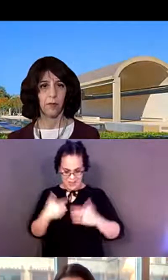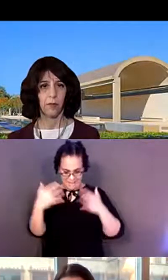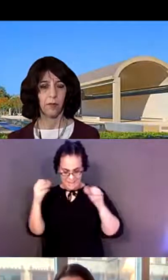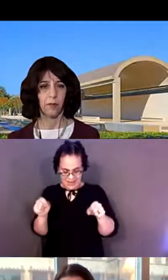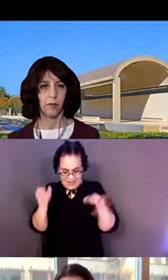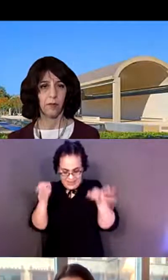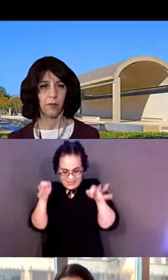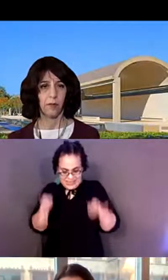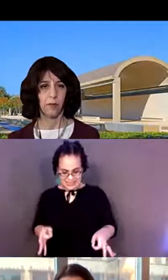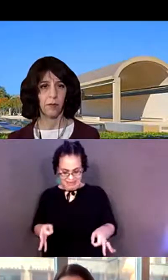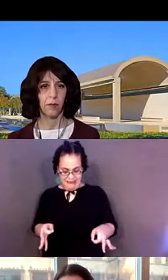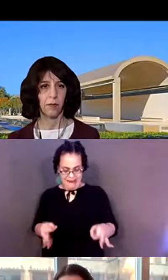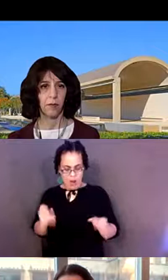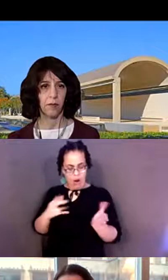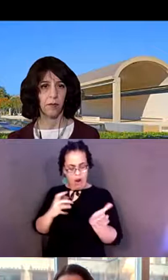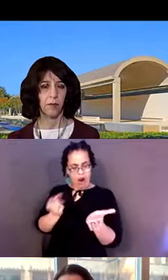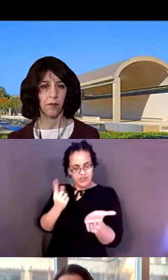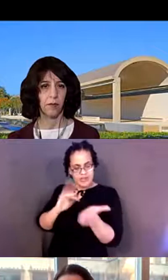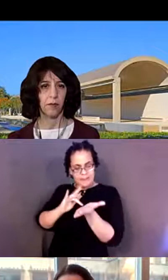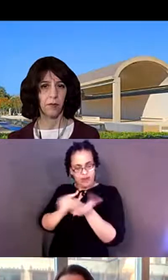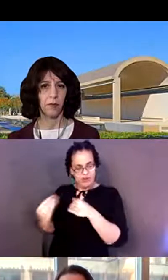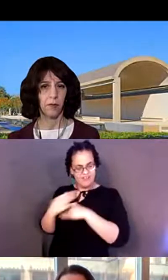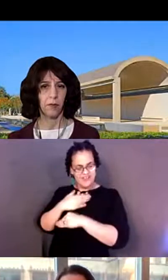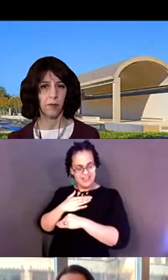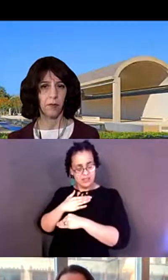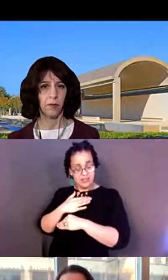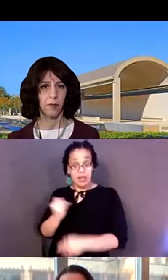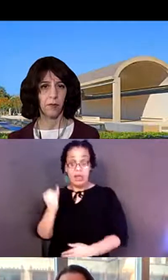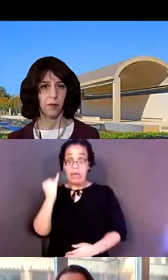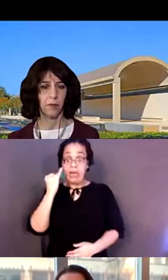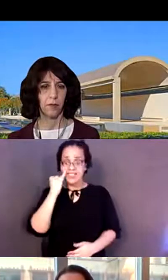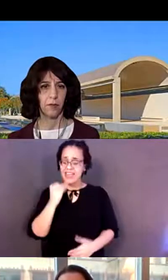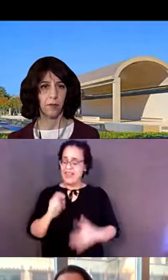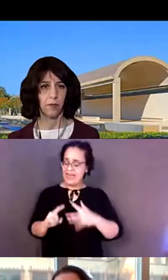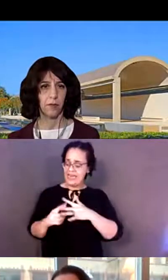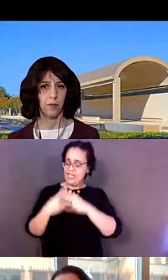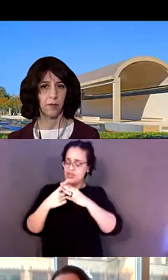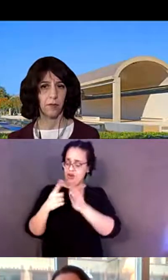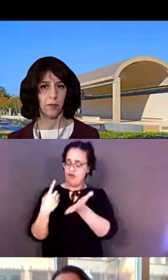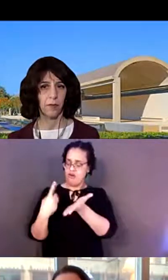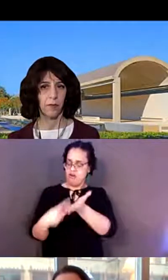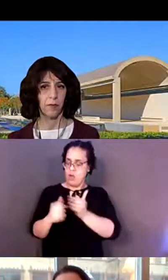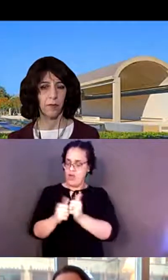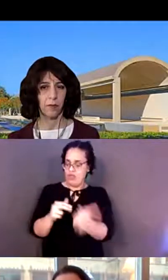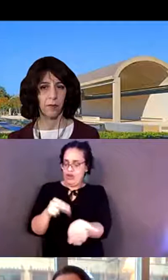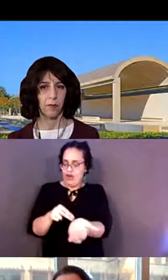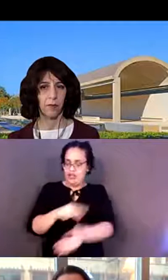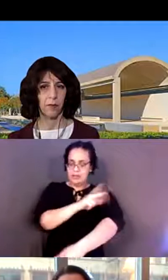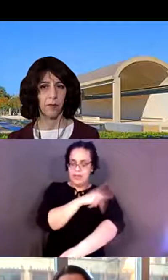medical advice? And in that initial conversation it should be yeah, this person has a support